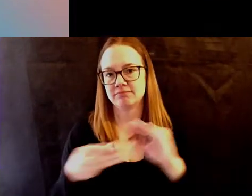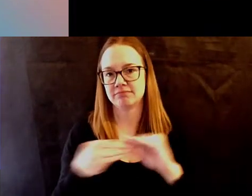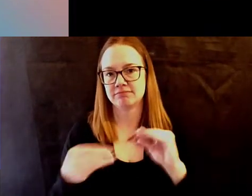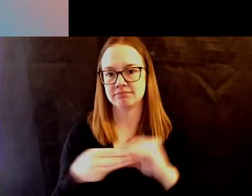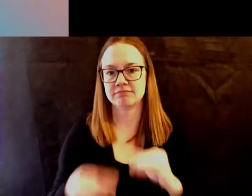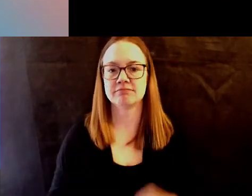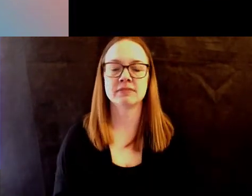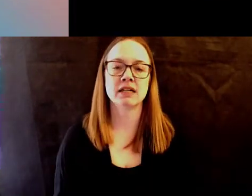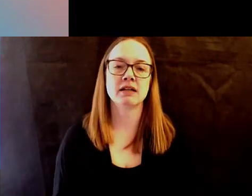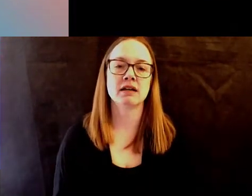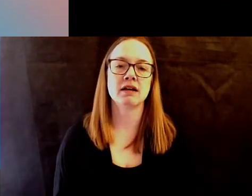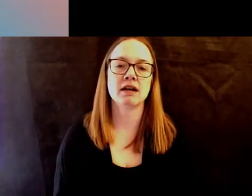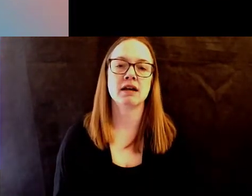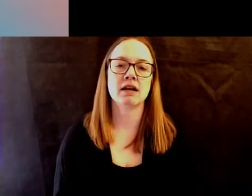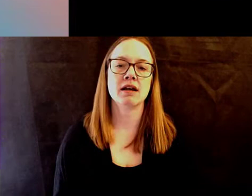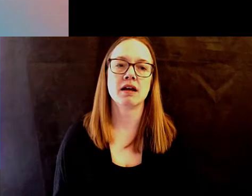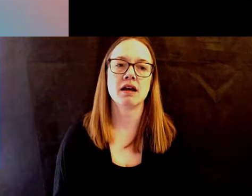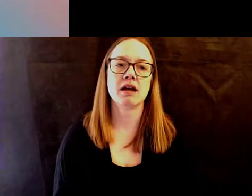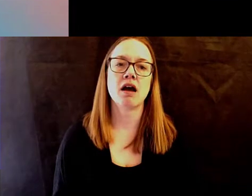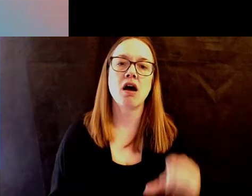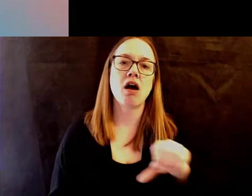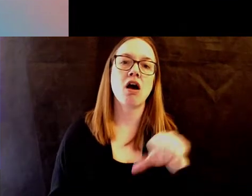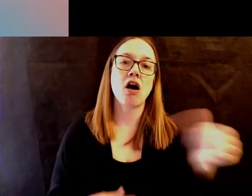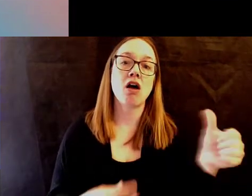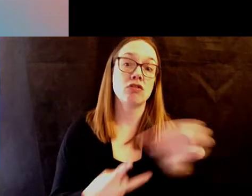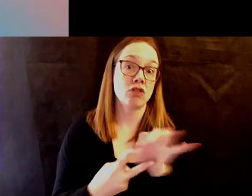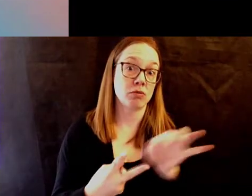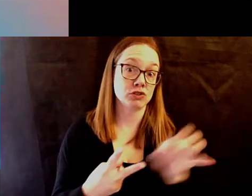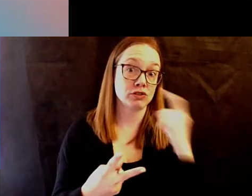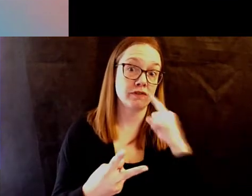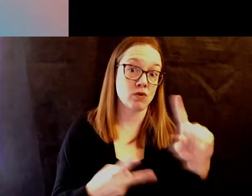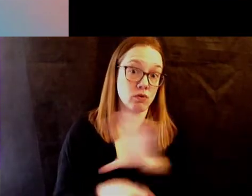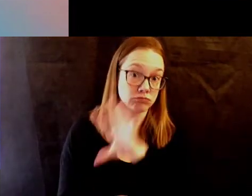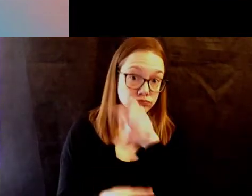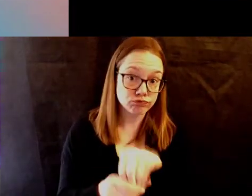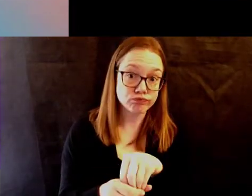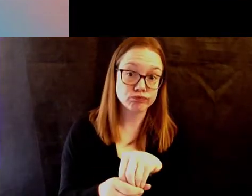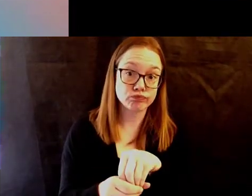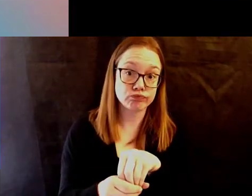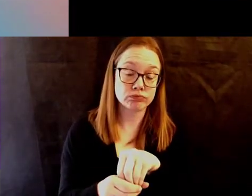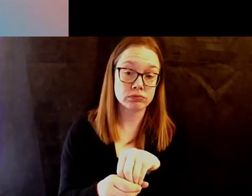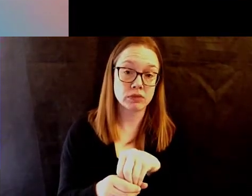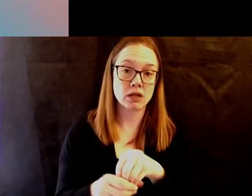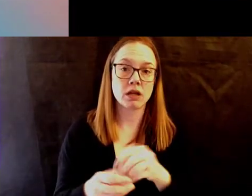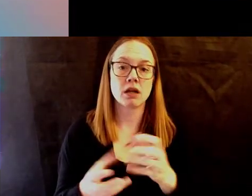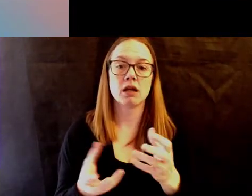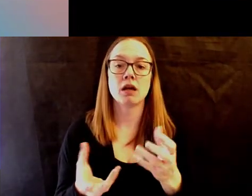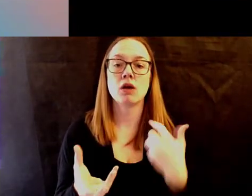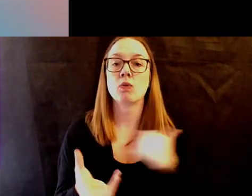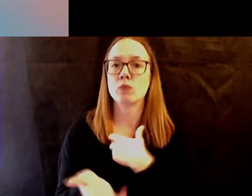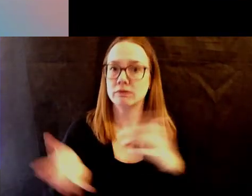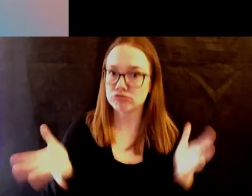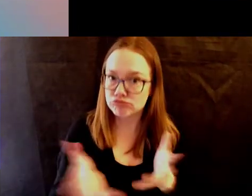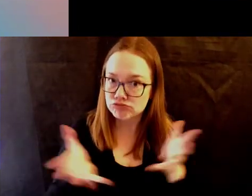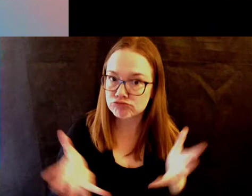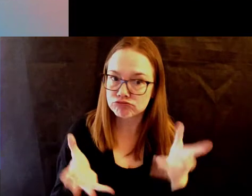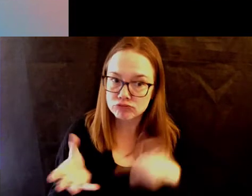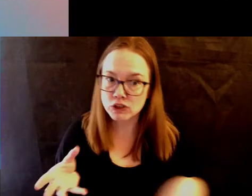is so many other ways to get engaged and be heard. We always encourage folks to get involved in their local communities with what's